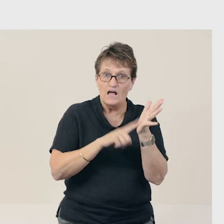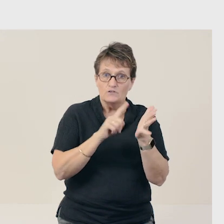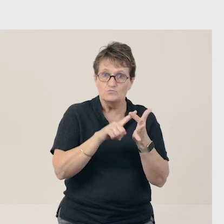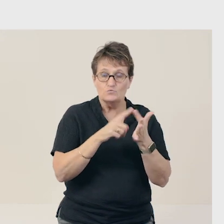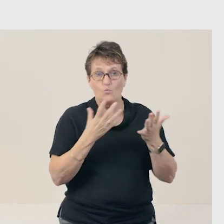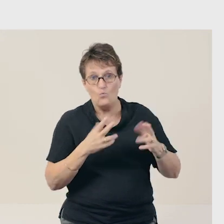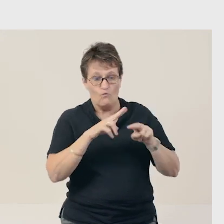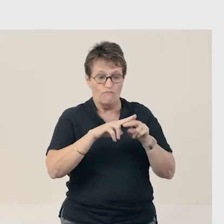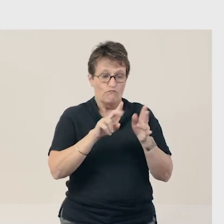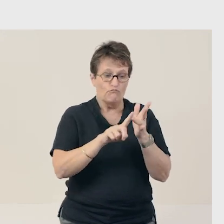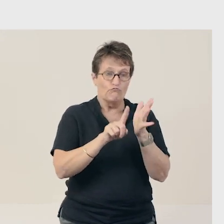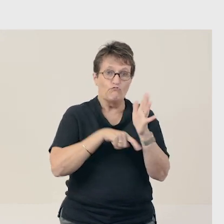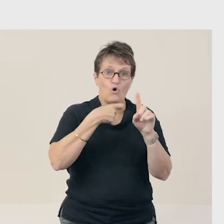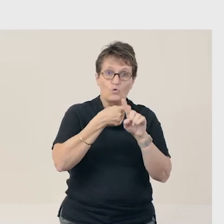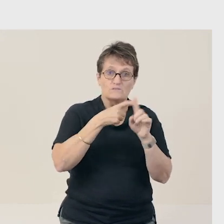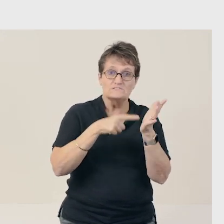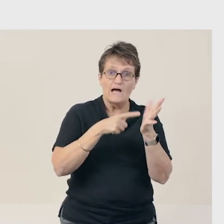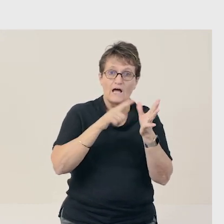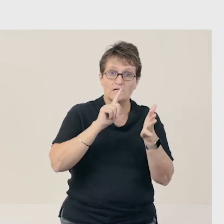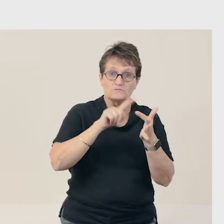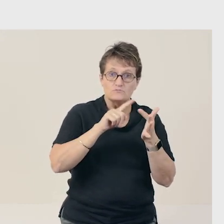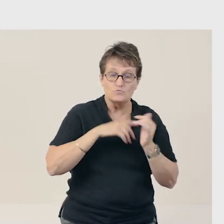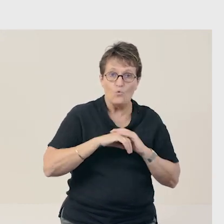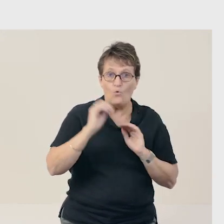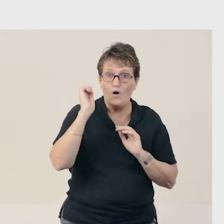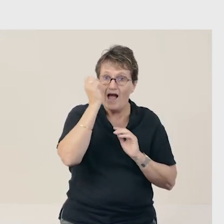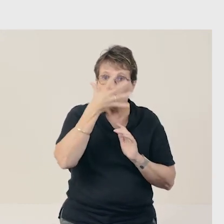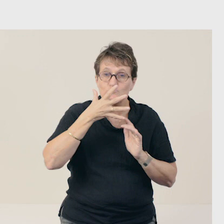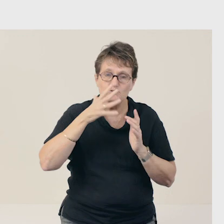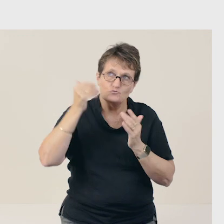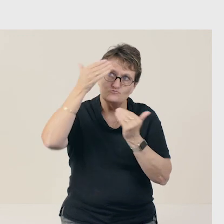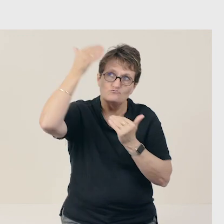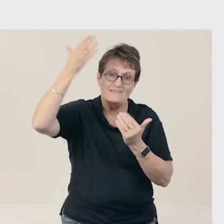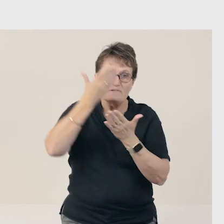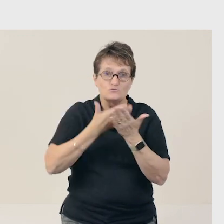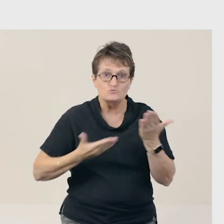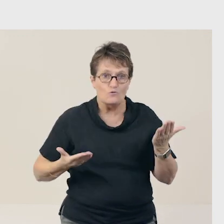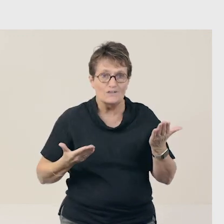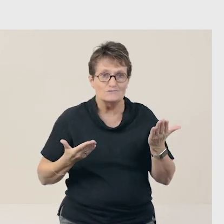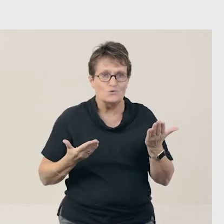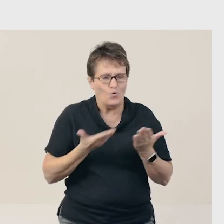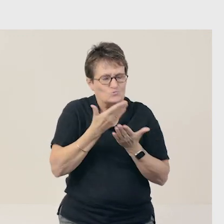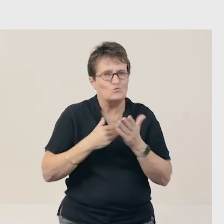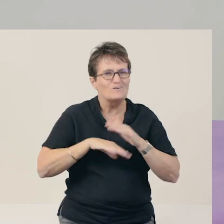or fables, Aboriginal Dreaming stories, or even those stories told at family gatherings?